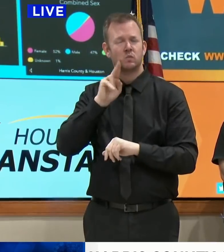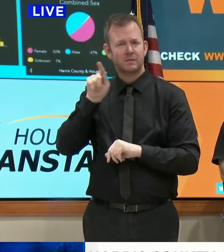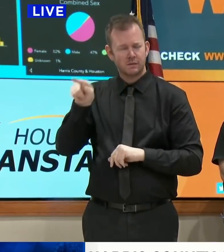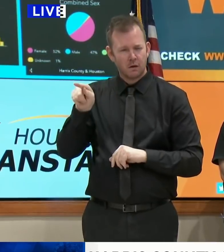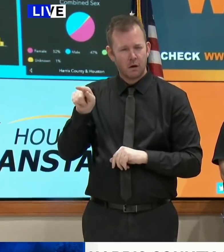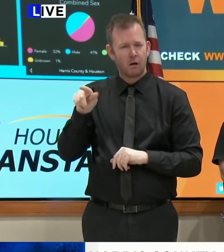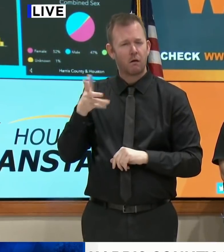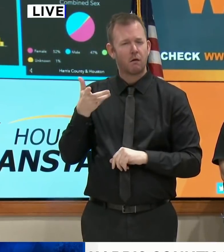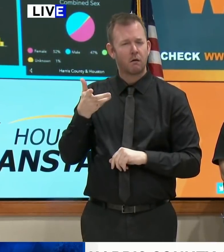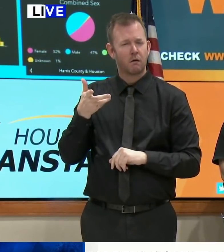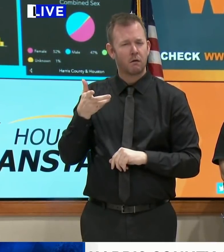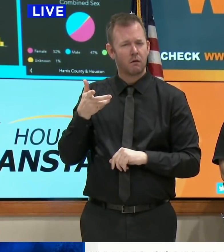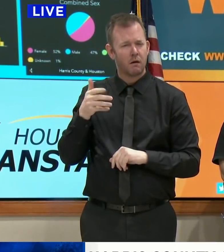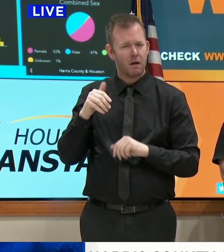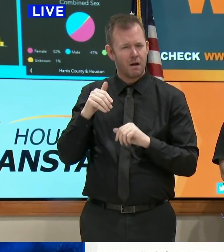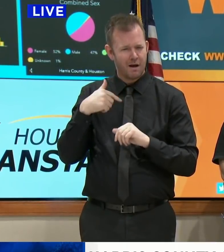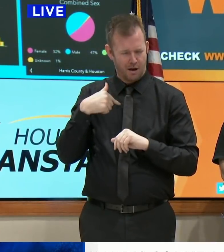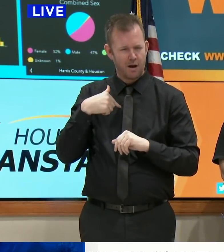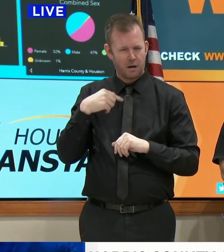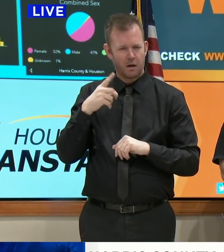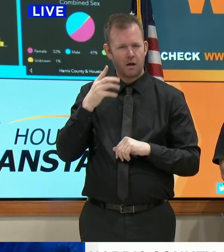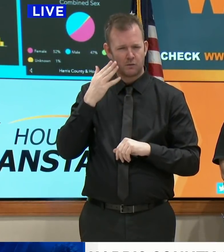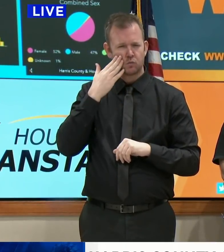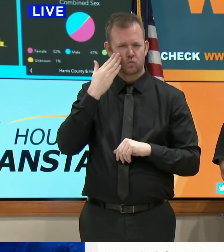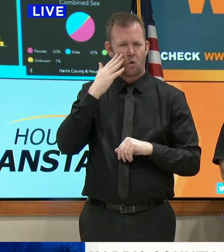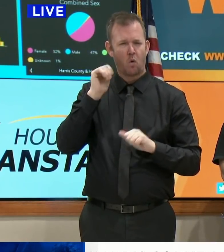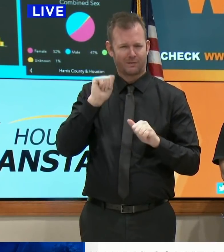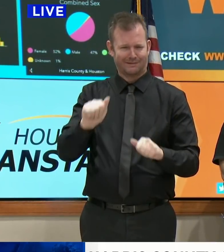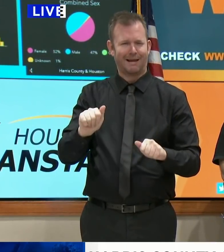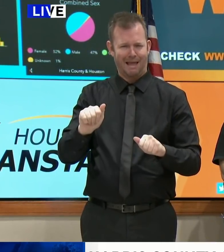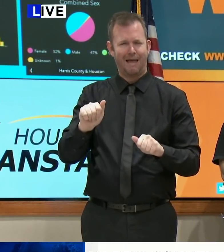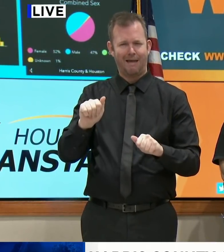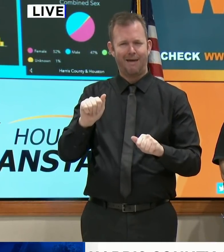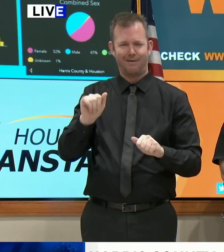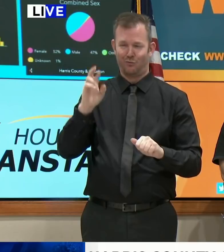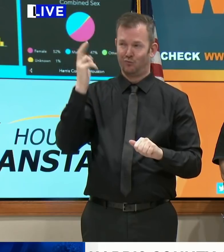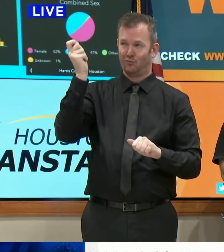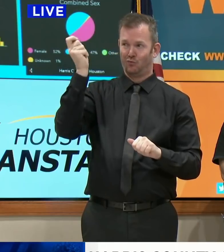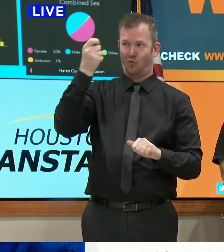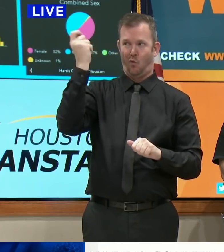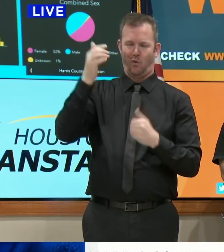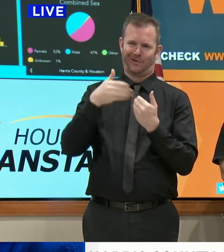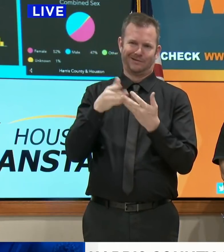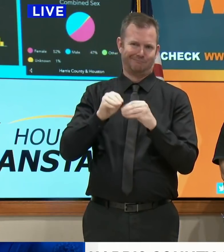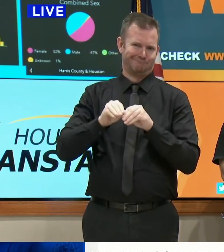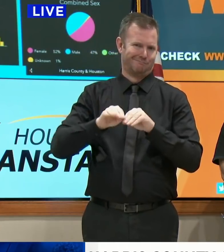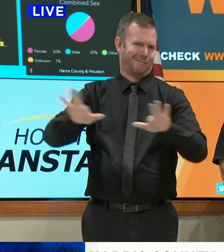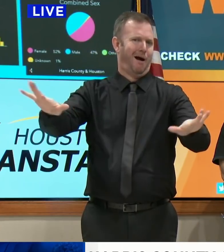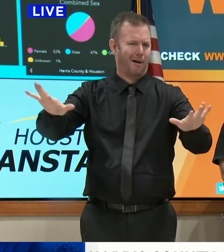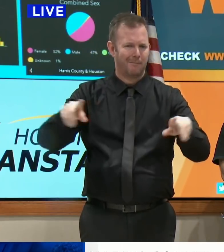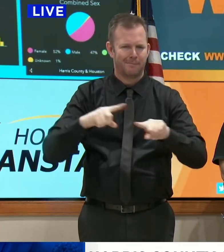between the county and the city’s Health Department city’s Health Department shutting the road shutting the road here down. Officials were here down. Officials were discussing how the virus can